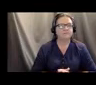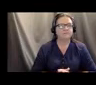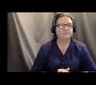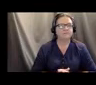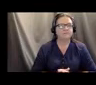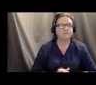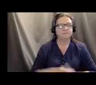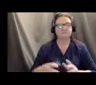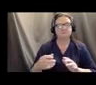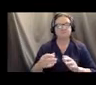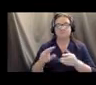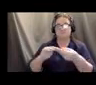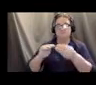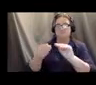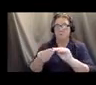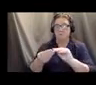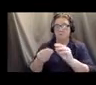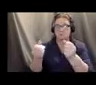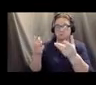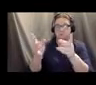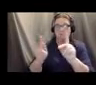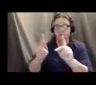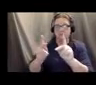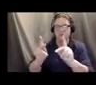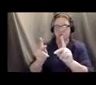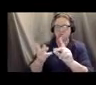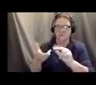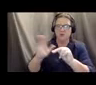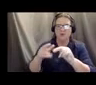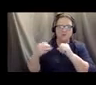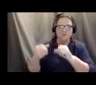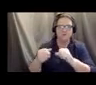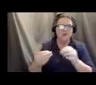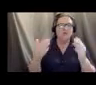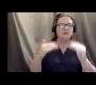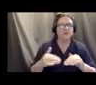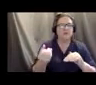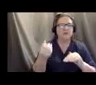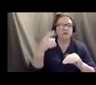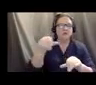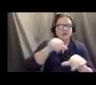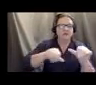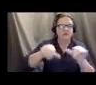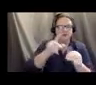Increased understanding of each other's programs. Oh look at that.